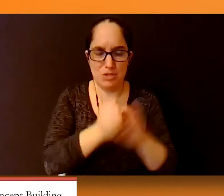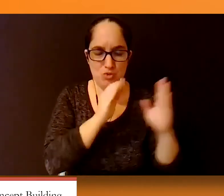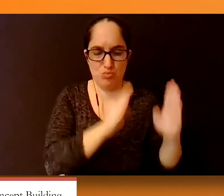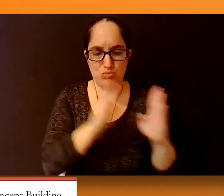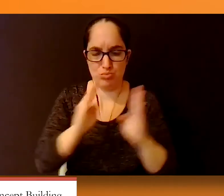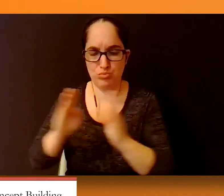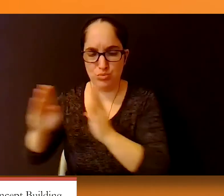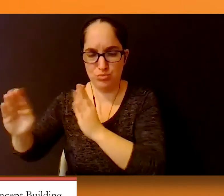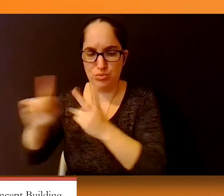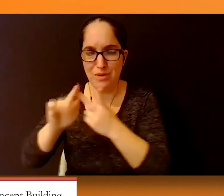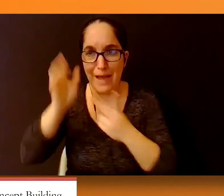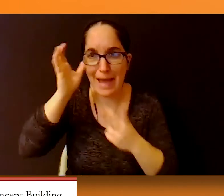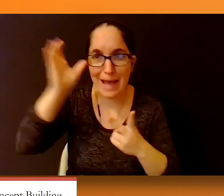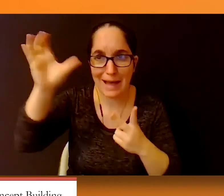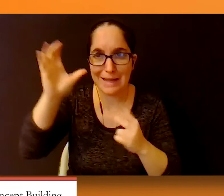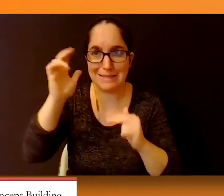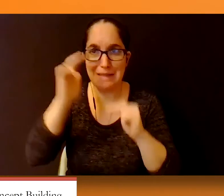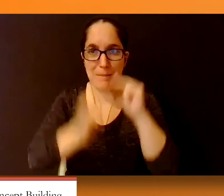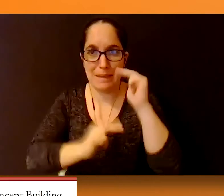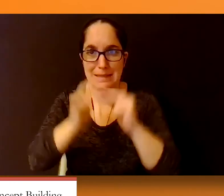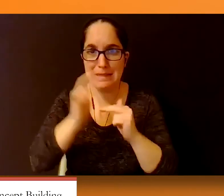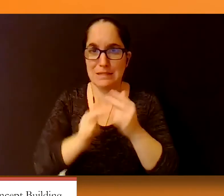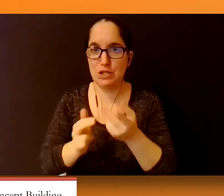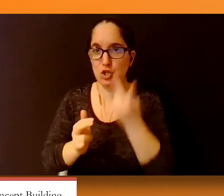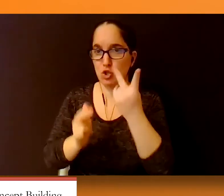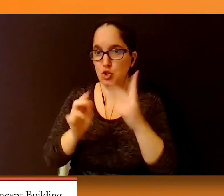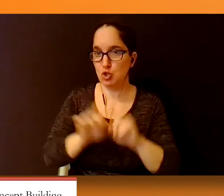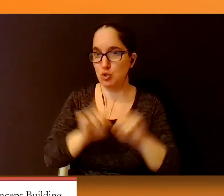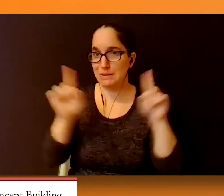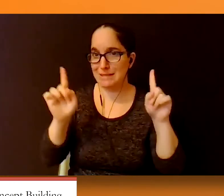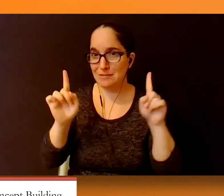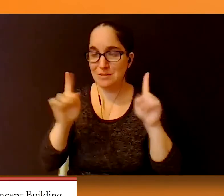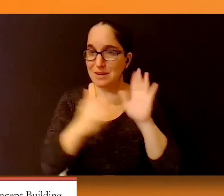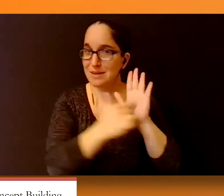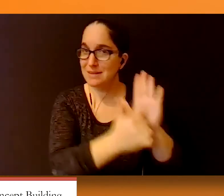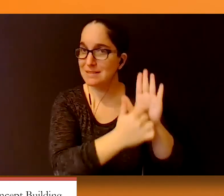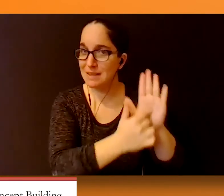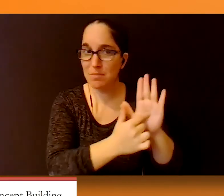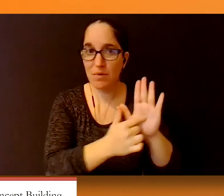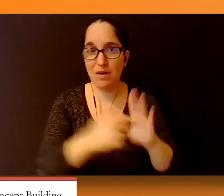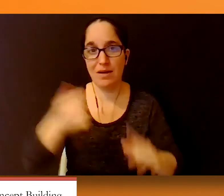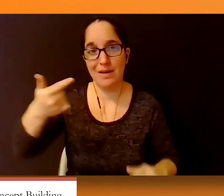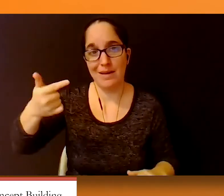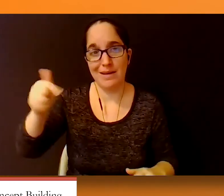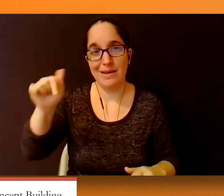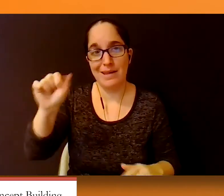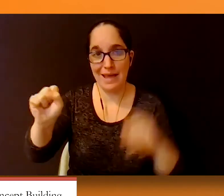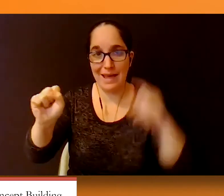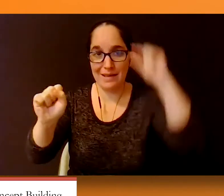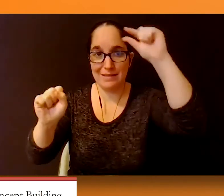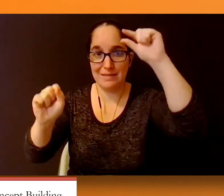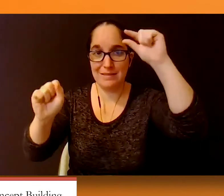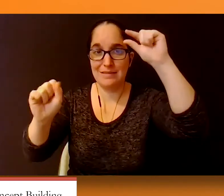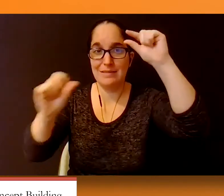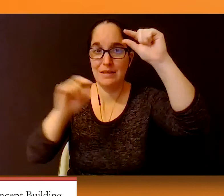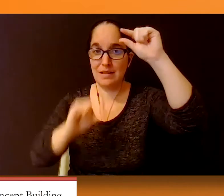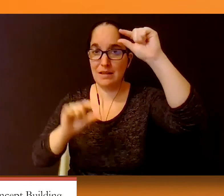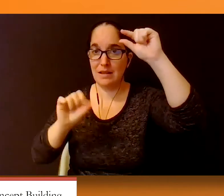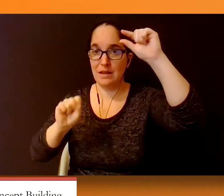is helping kids organize and do concept building. So, I just have two different examples here where we, you know, you have the gas, solid, liquid,